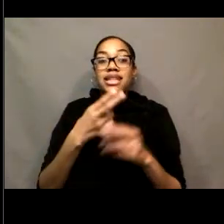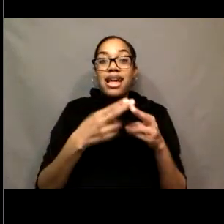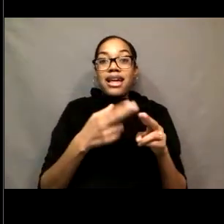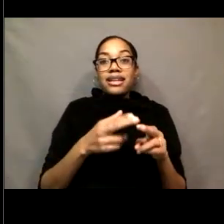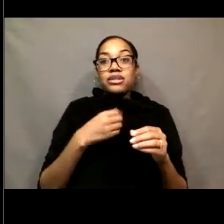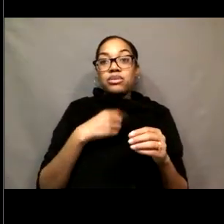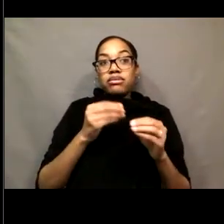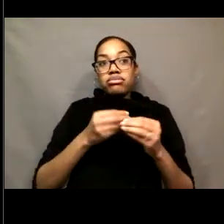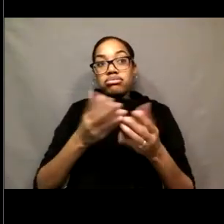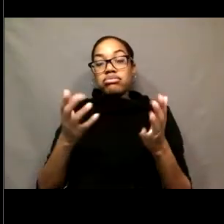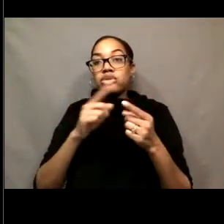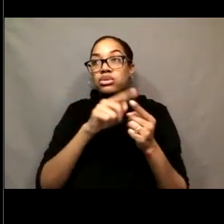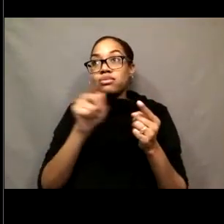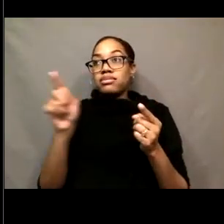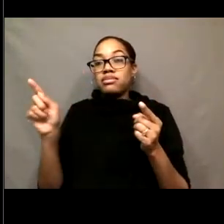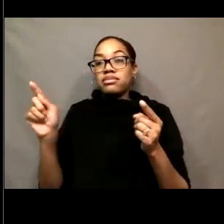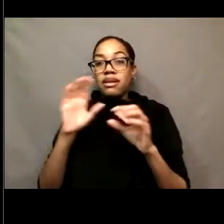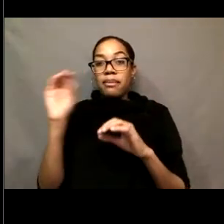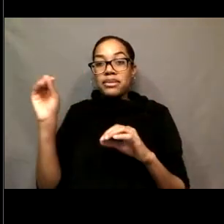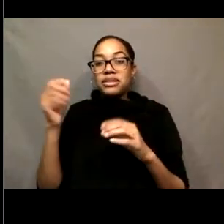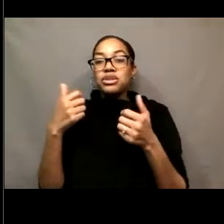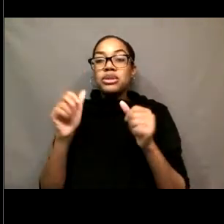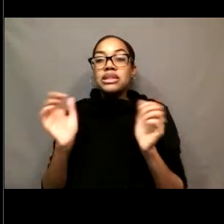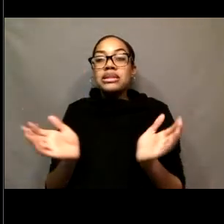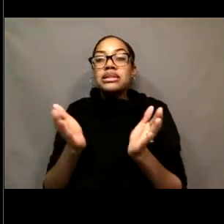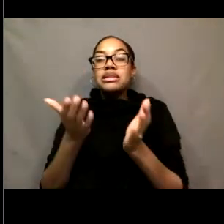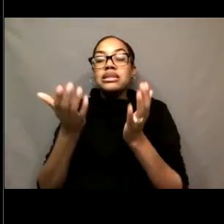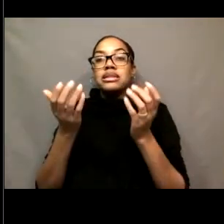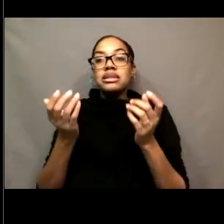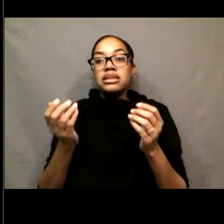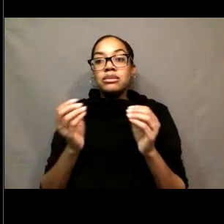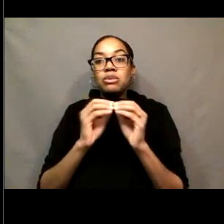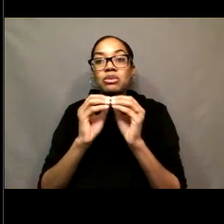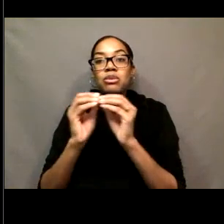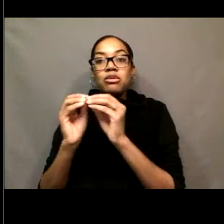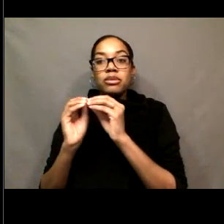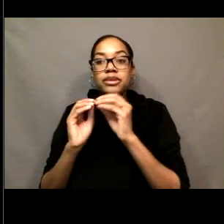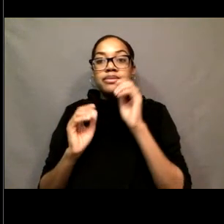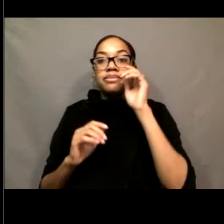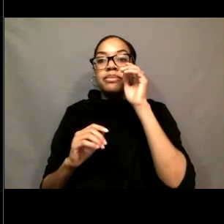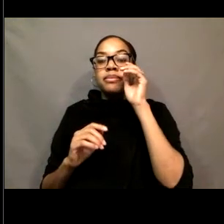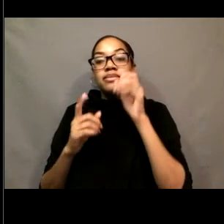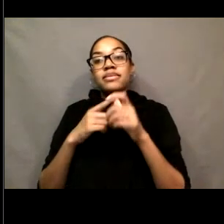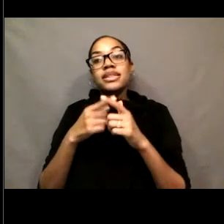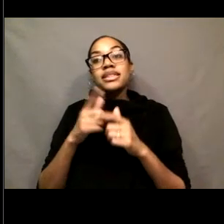to try to grow out as many as we possibly can. And eventually, you know, we get these collections.